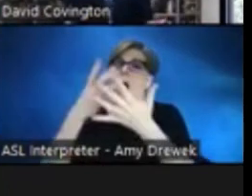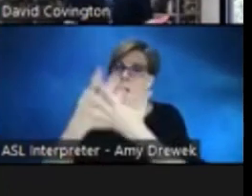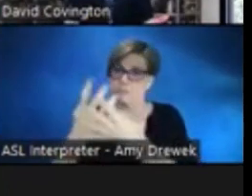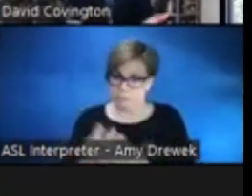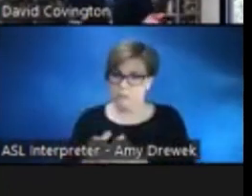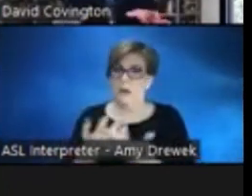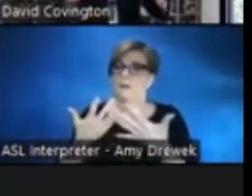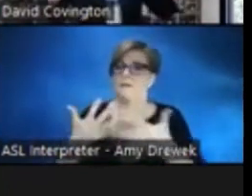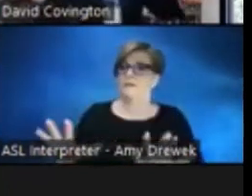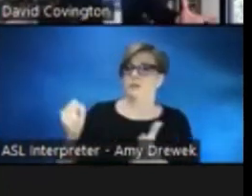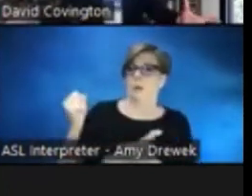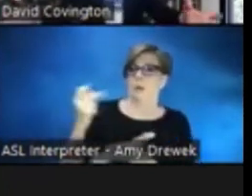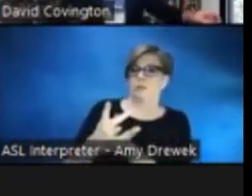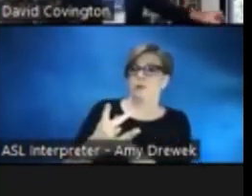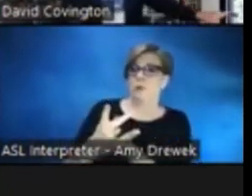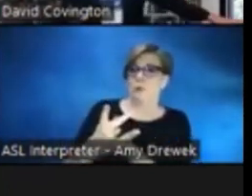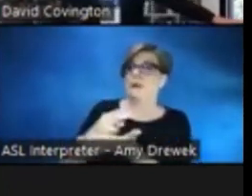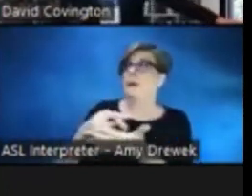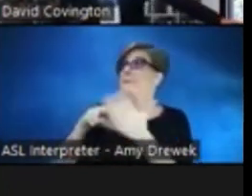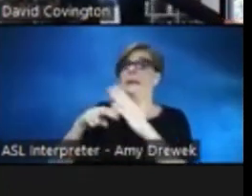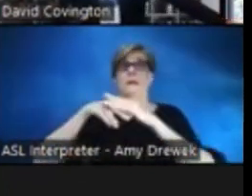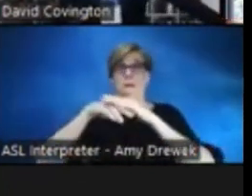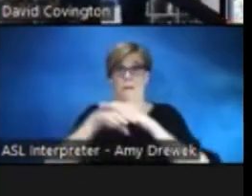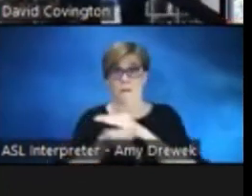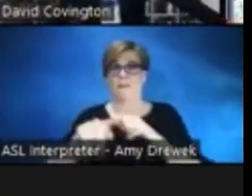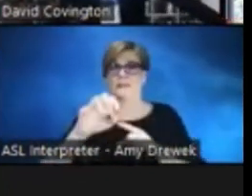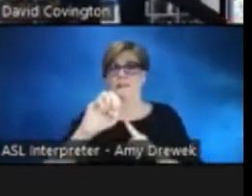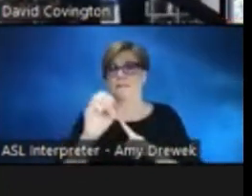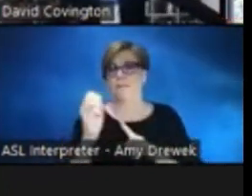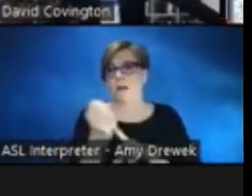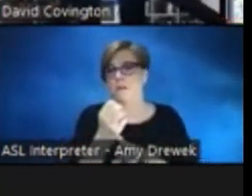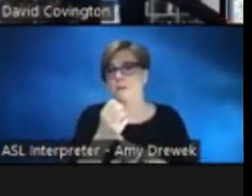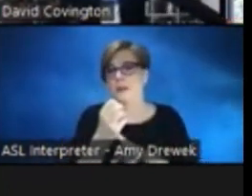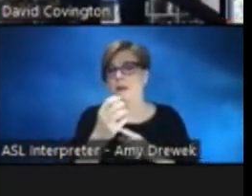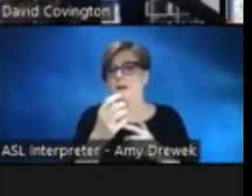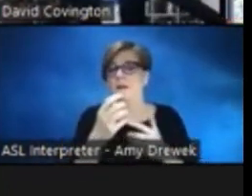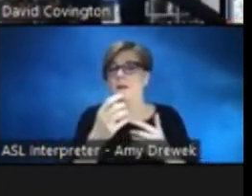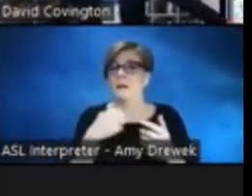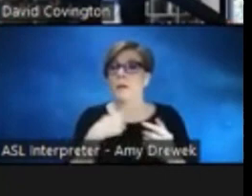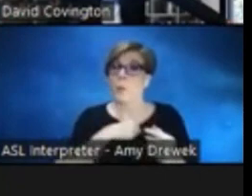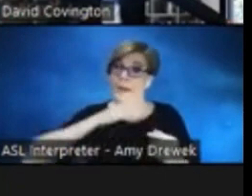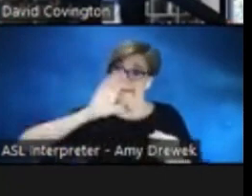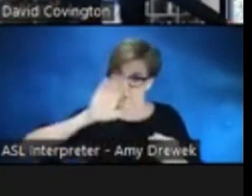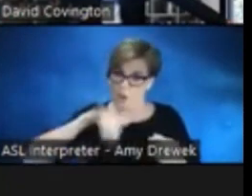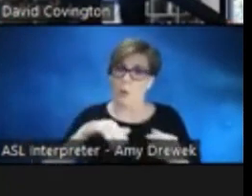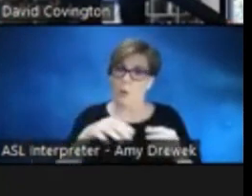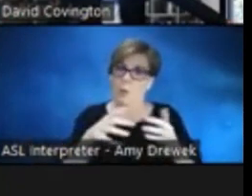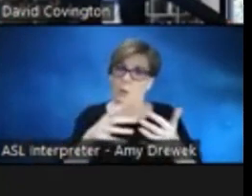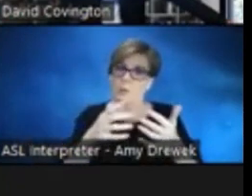COMING INTO AN ENVIRONMENT THAT WE CAN ENSURE IS A SAFE ONE FOR